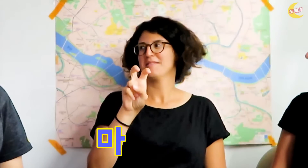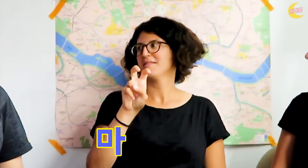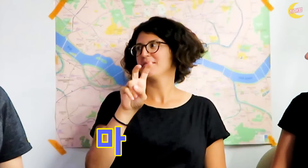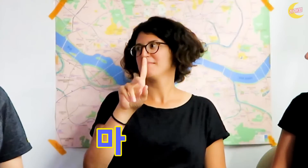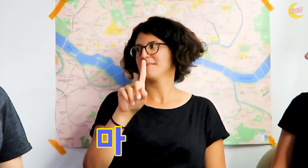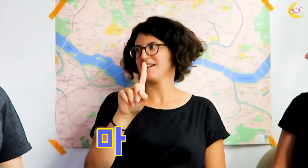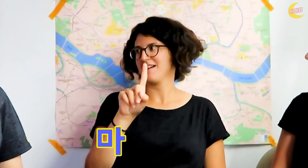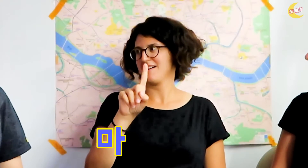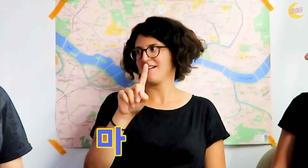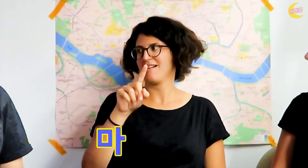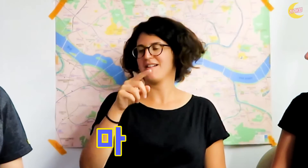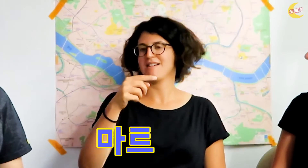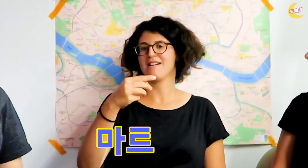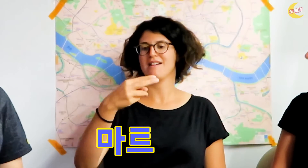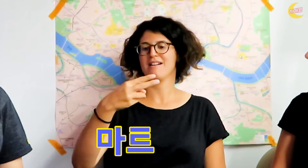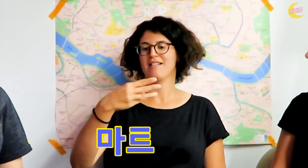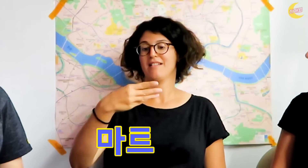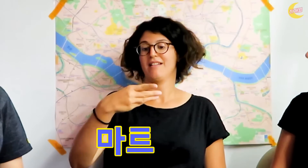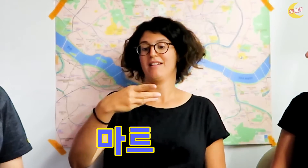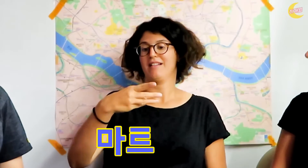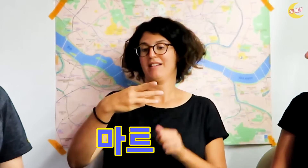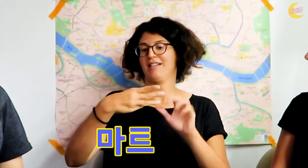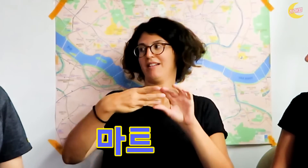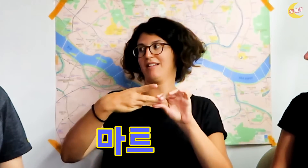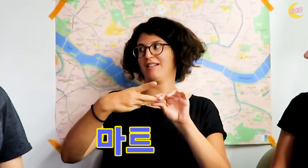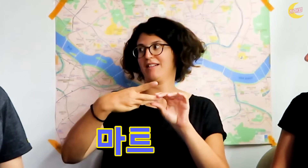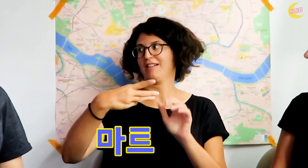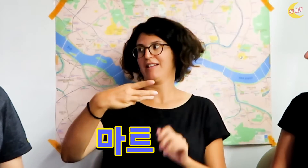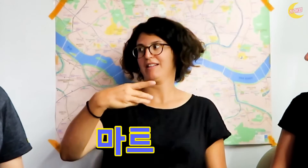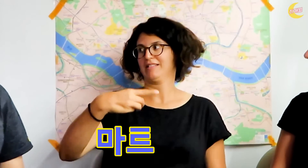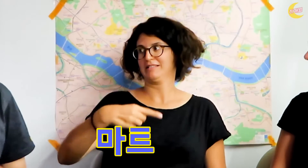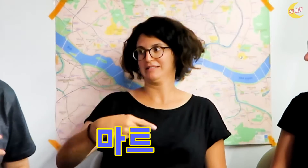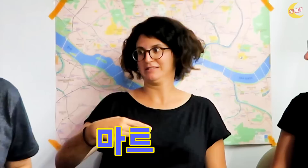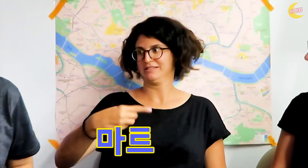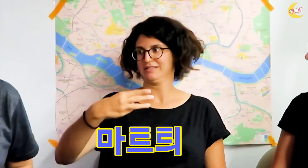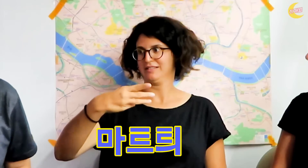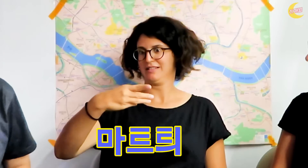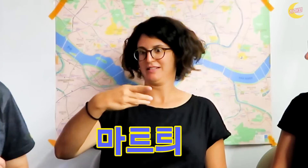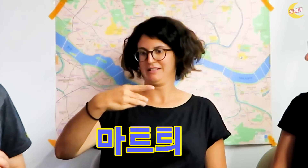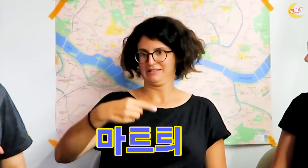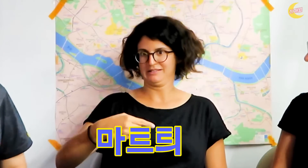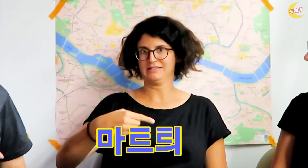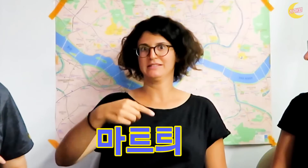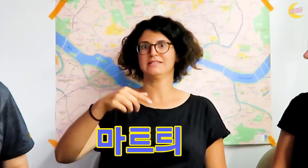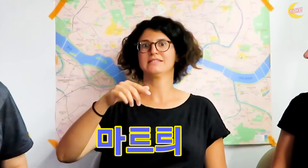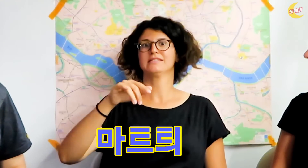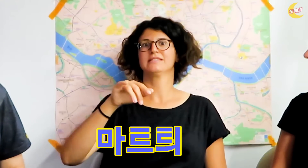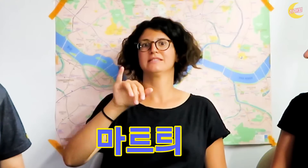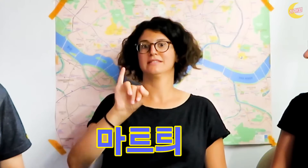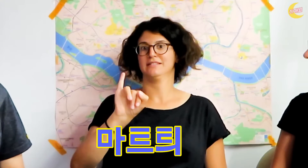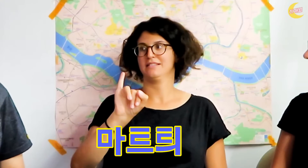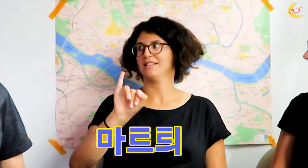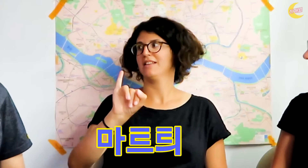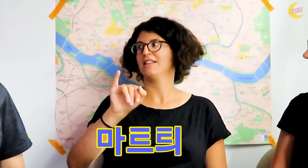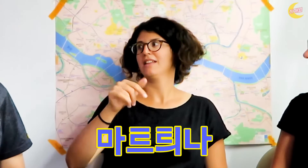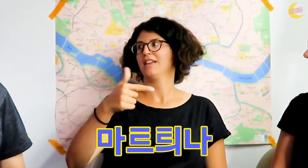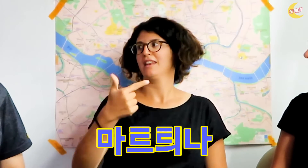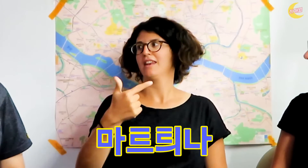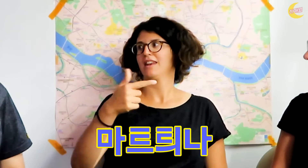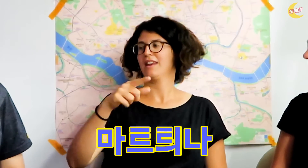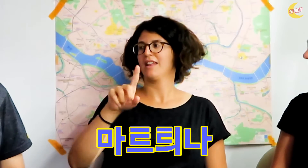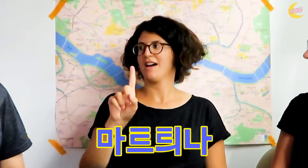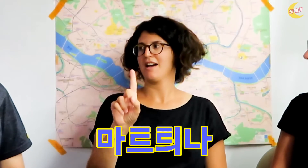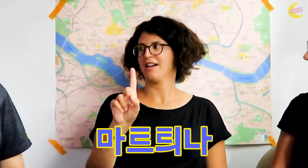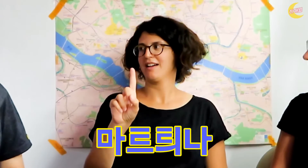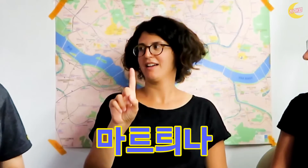Marttwina?